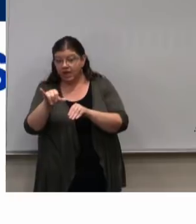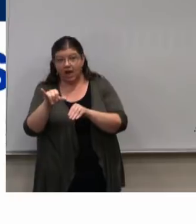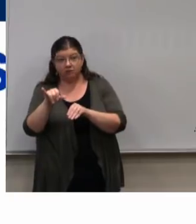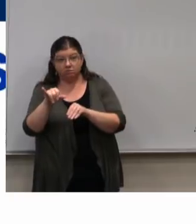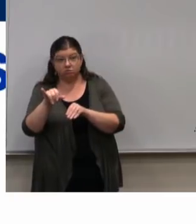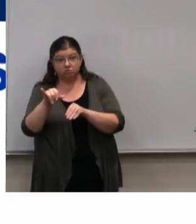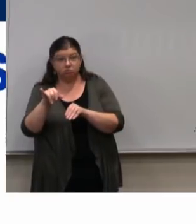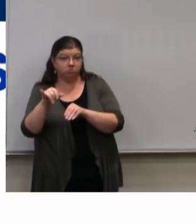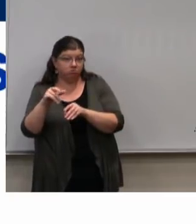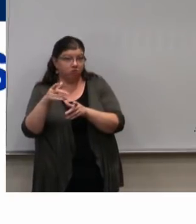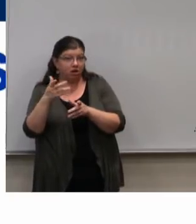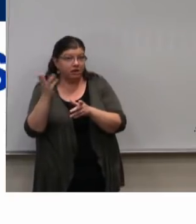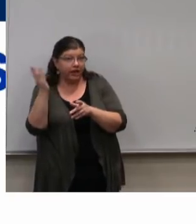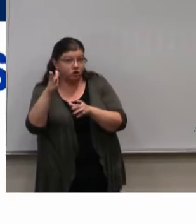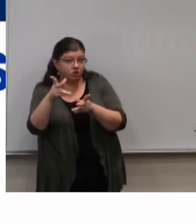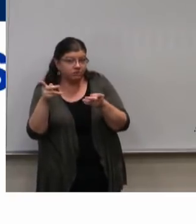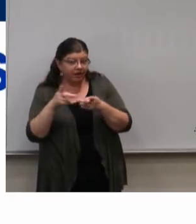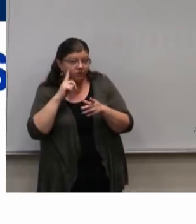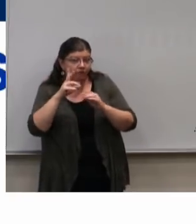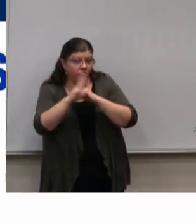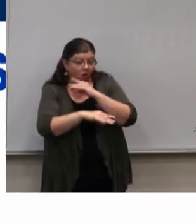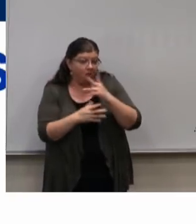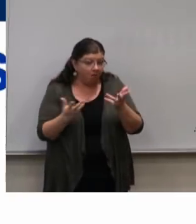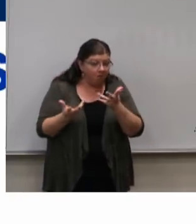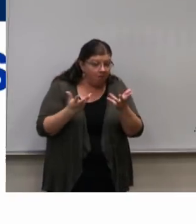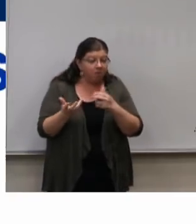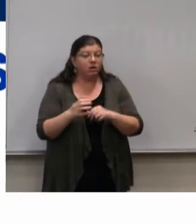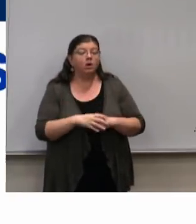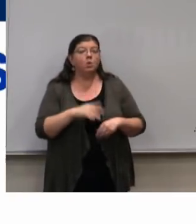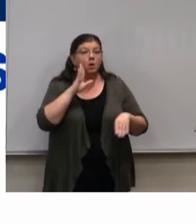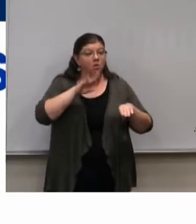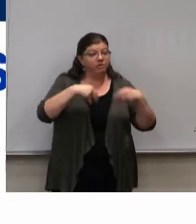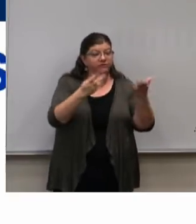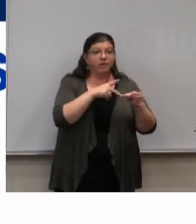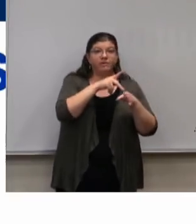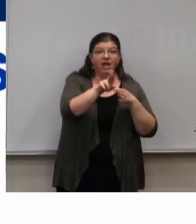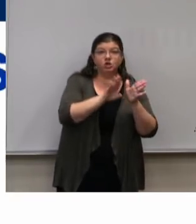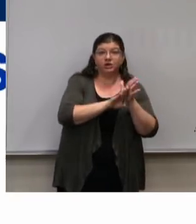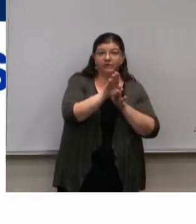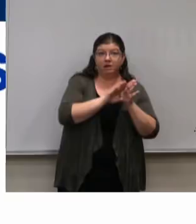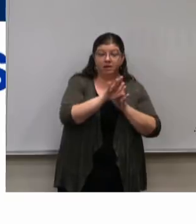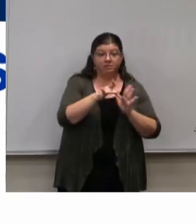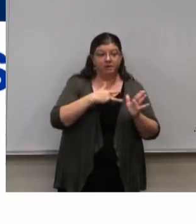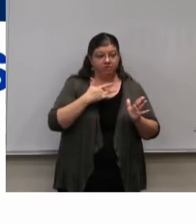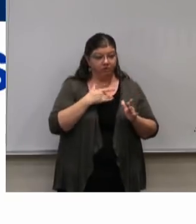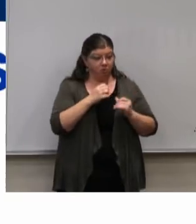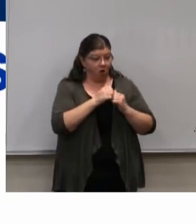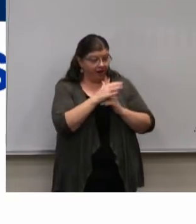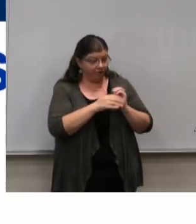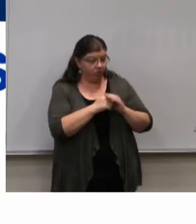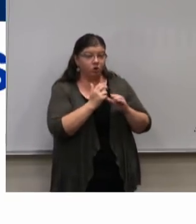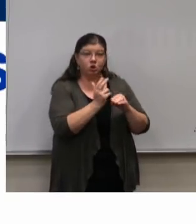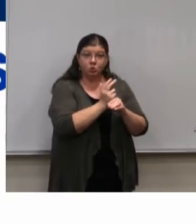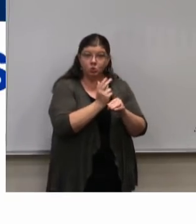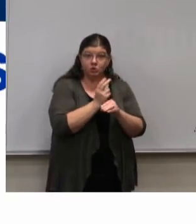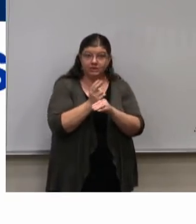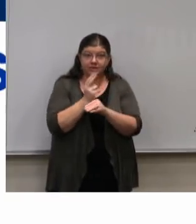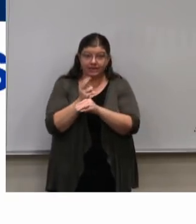We can find some of that out. We're gonna provide some professional development so that people can feel more comfortable using the technology